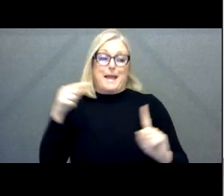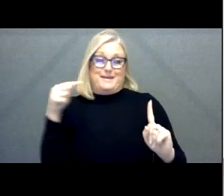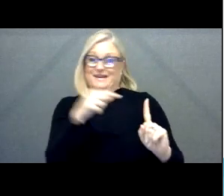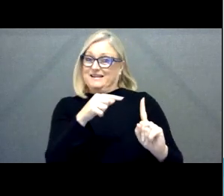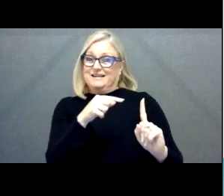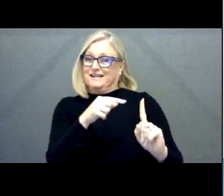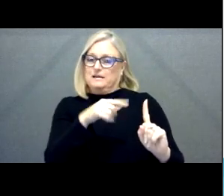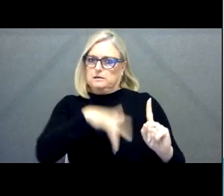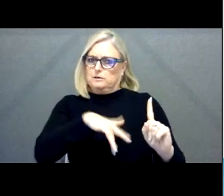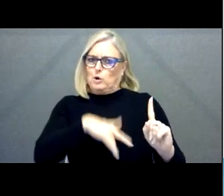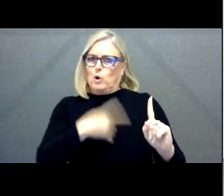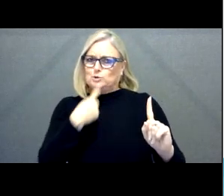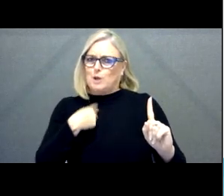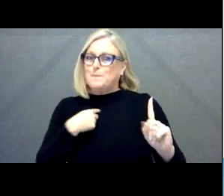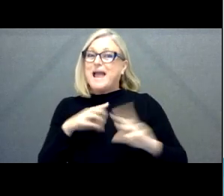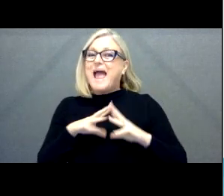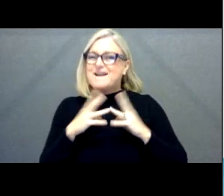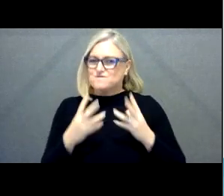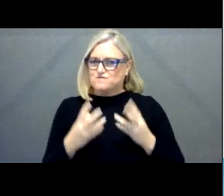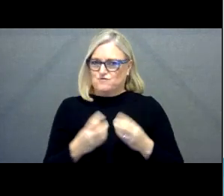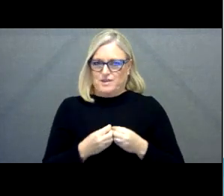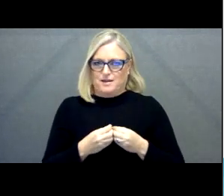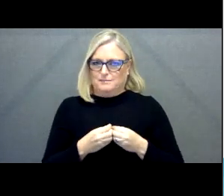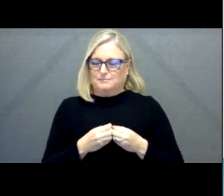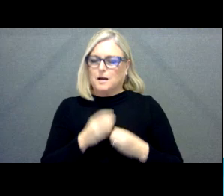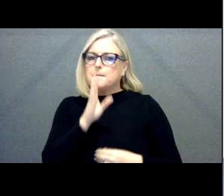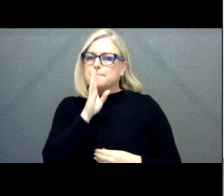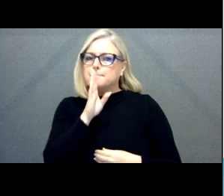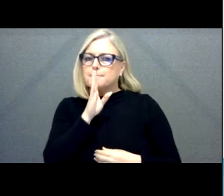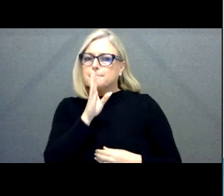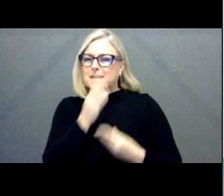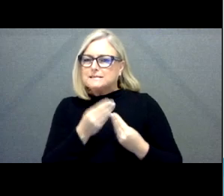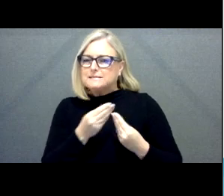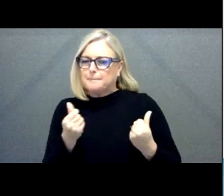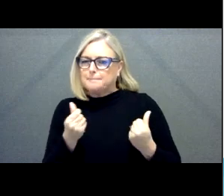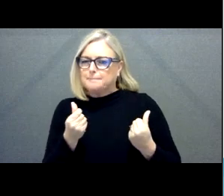you everything and and so this is just a double check that we take um as part of the assessment